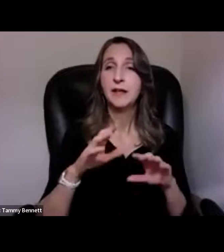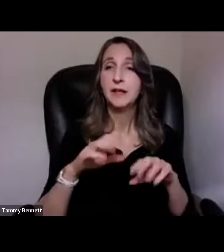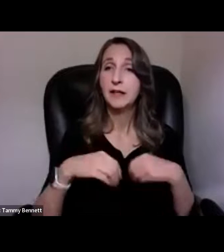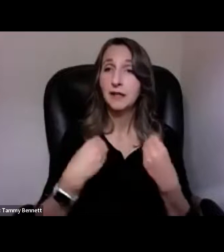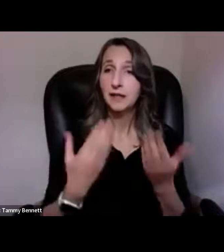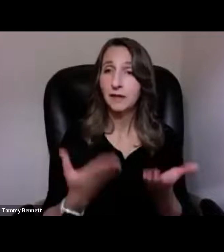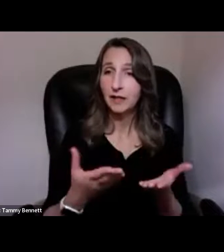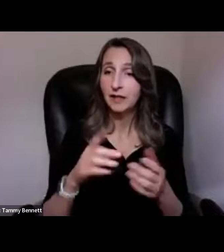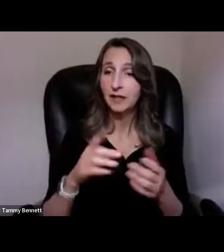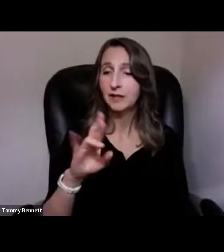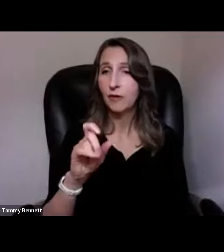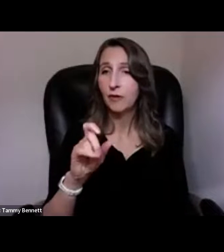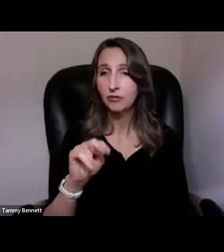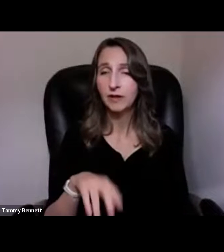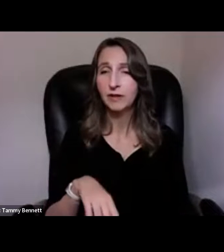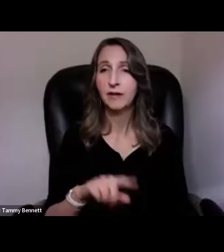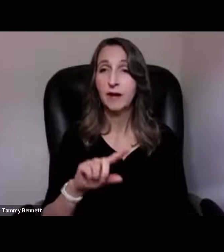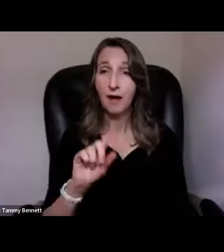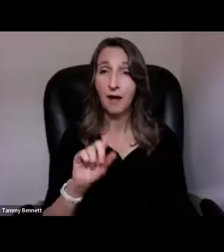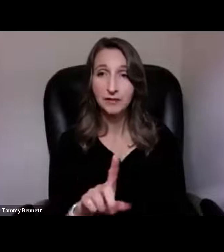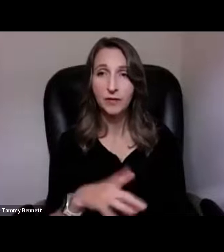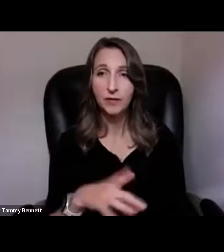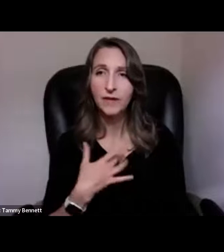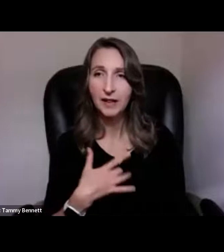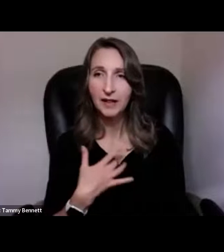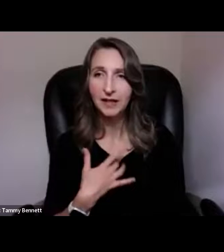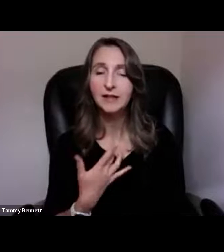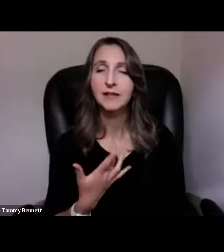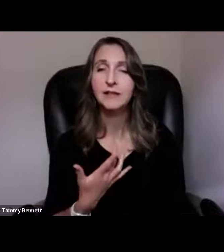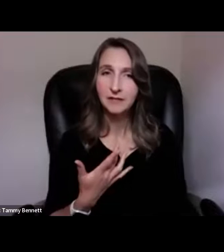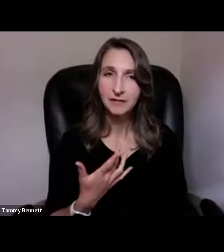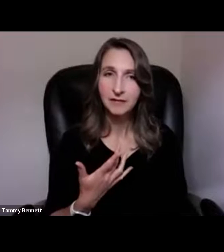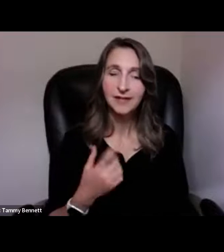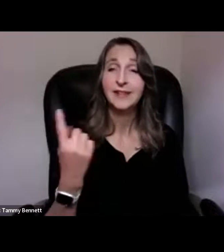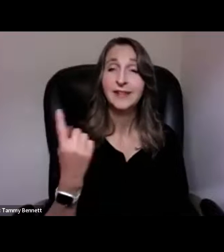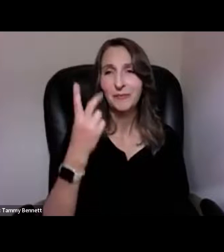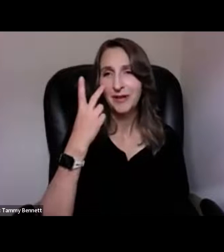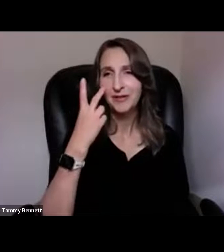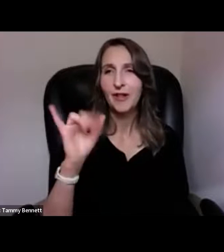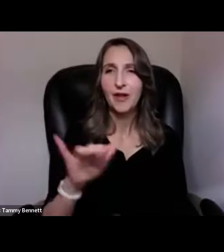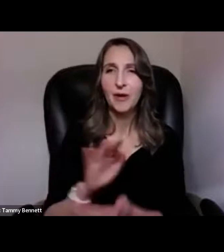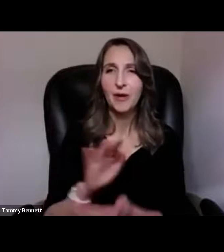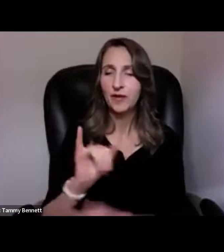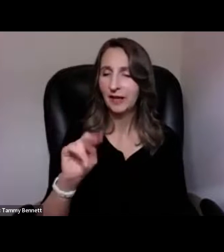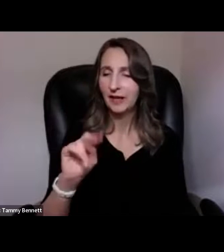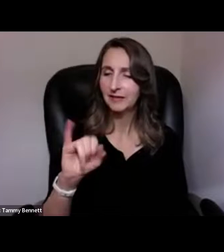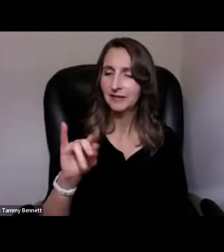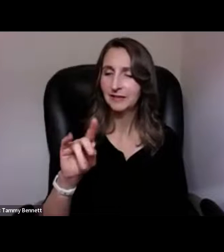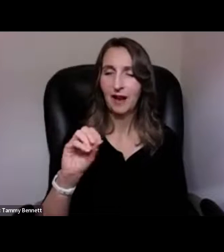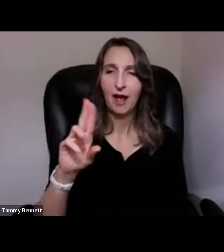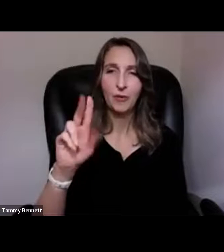Again. emotions... somebody has seen Inside Out. "Be careful." "Watch for cars."